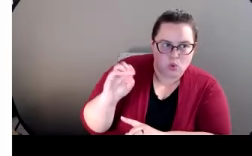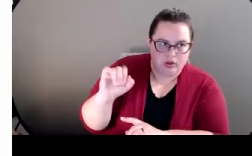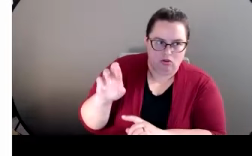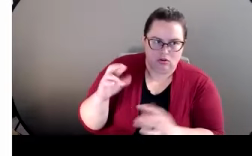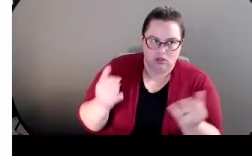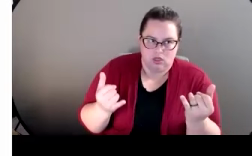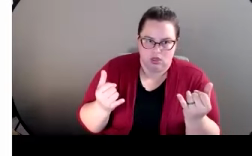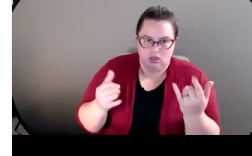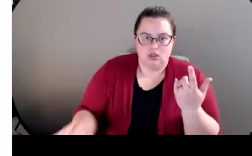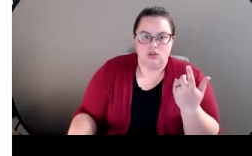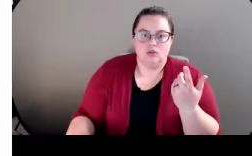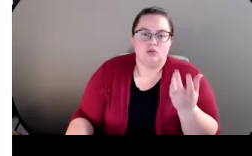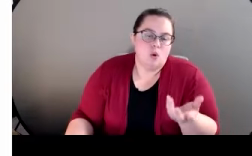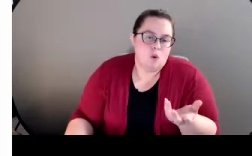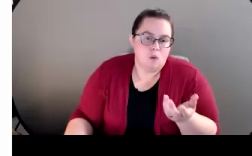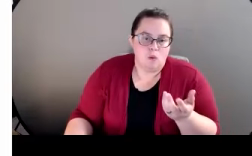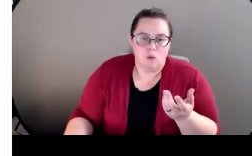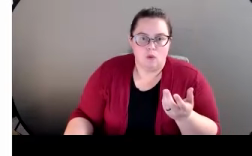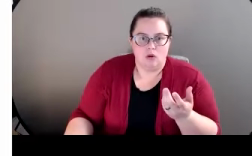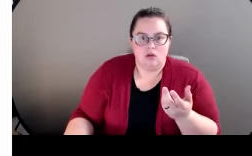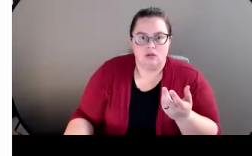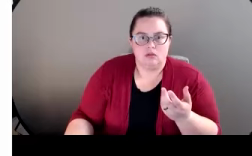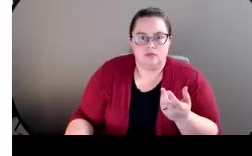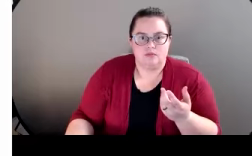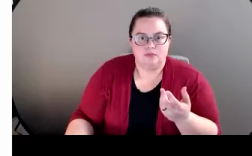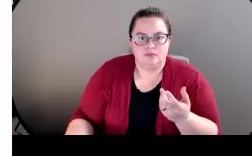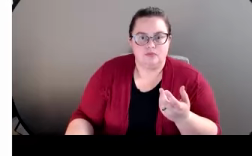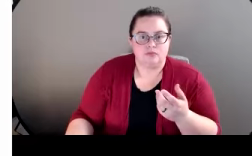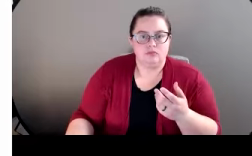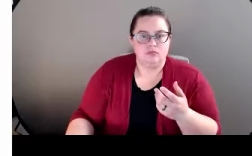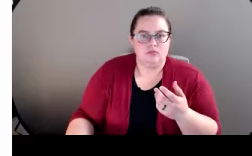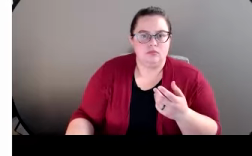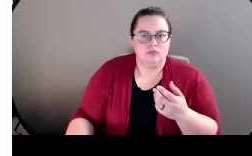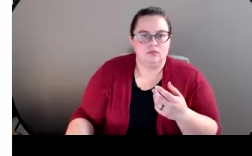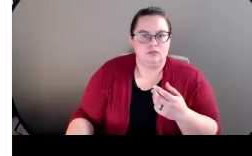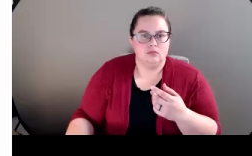So, what we'll ask you to do is, if you do have a question